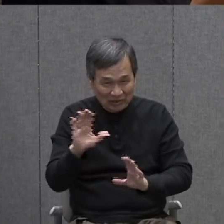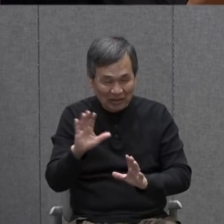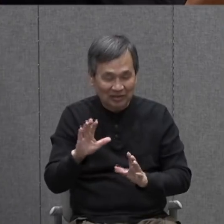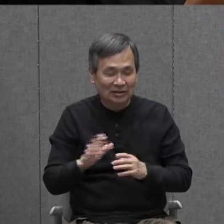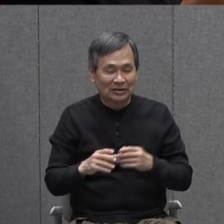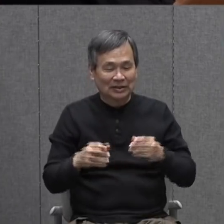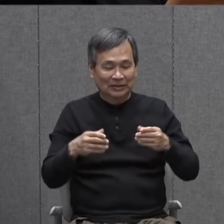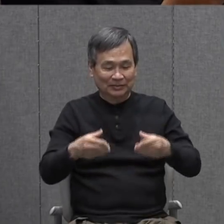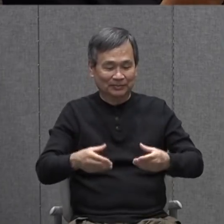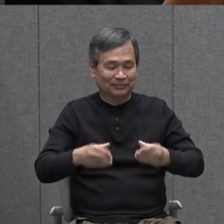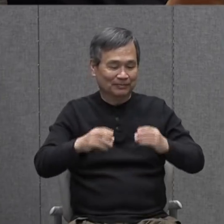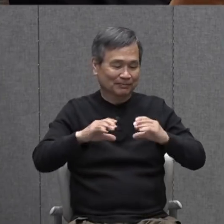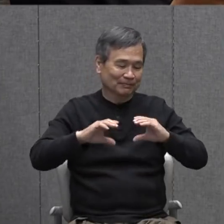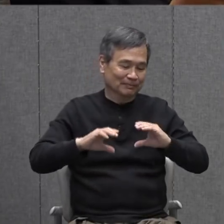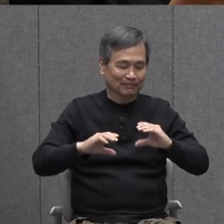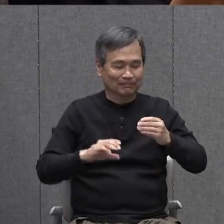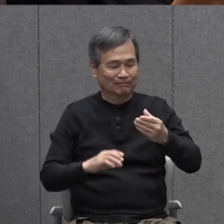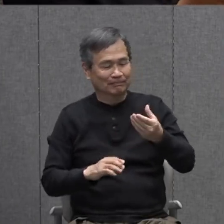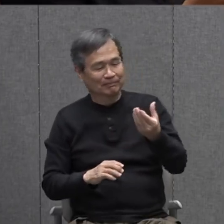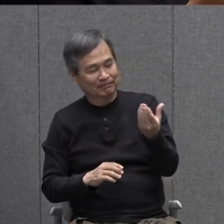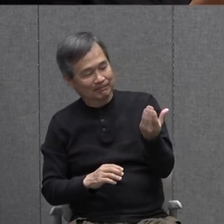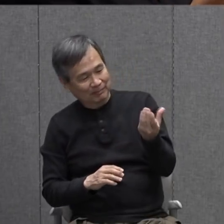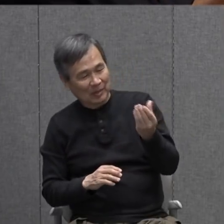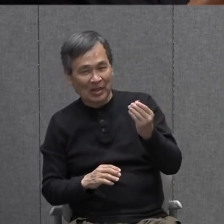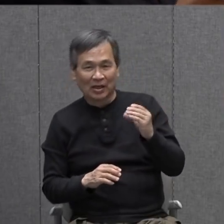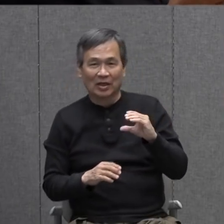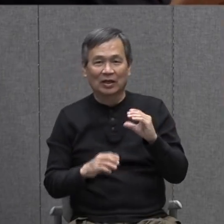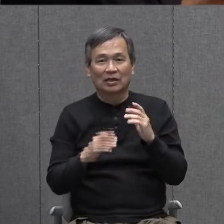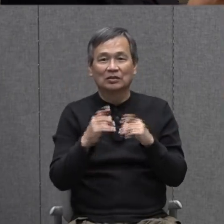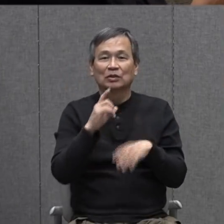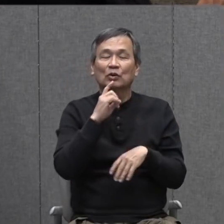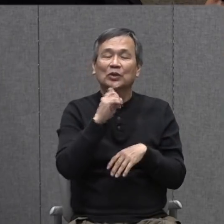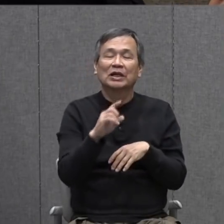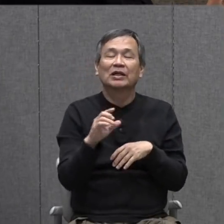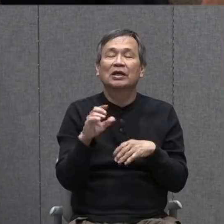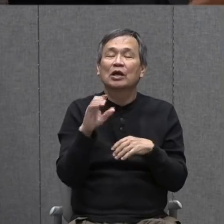So I would describe this as being a full, organic shape.